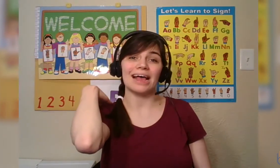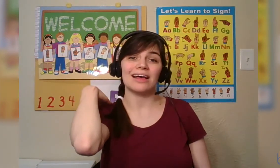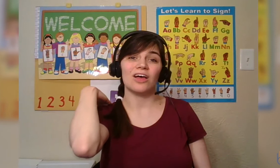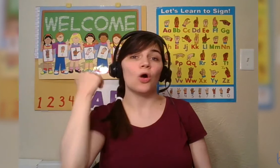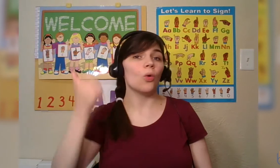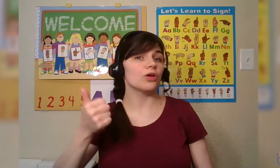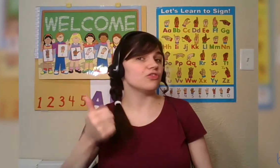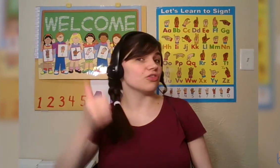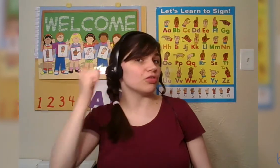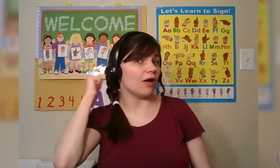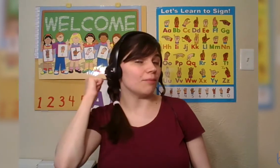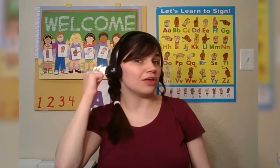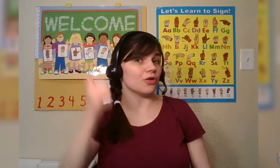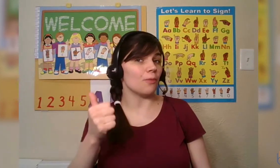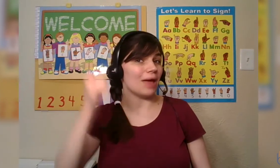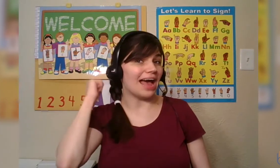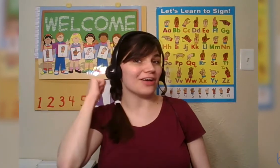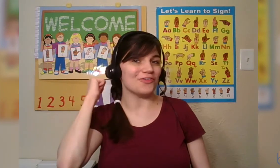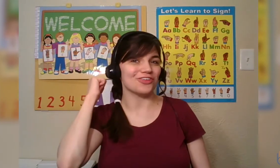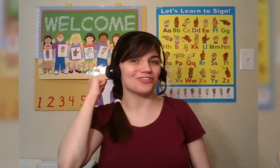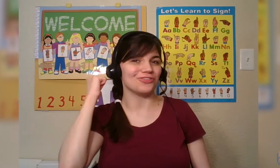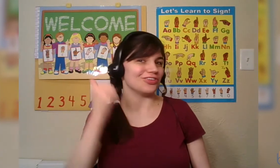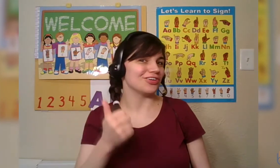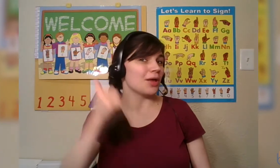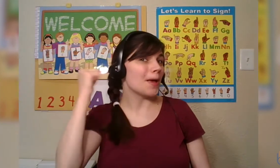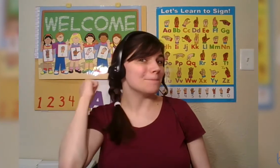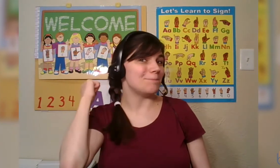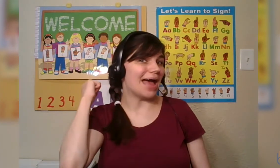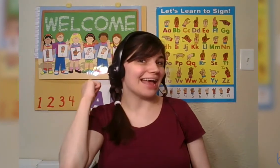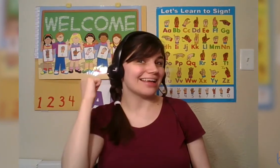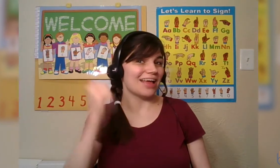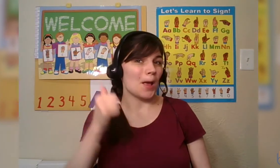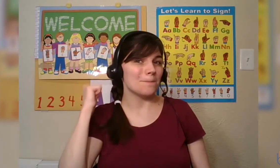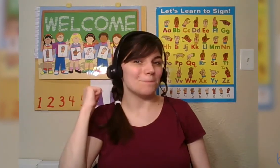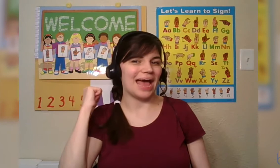Or use your thumb and go back over your shoulder. Back. Back.